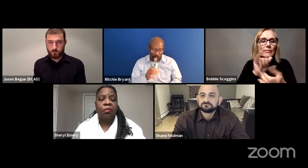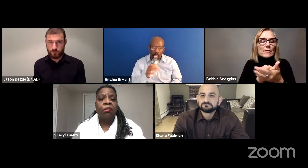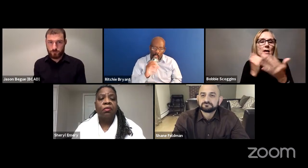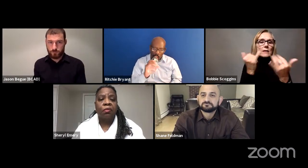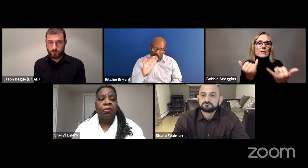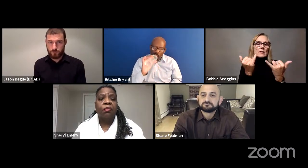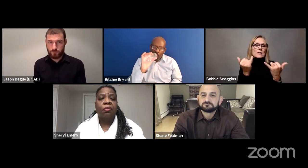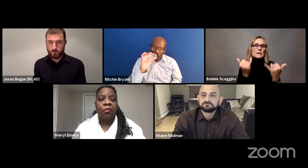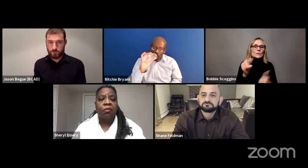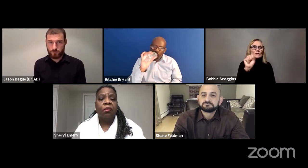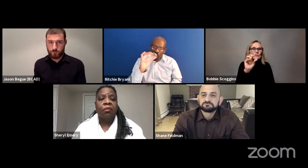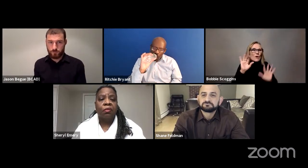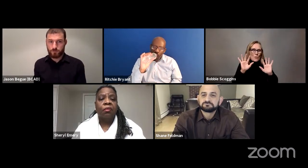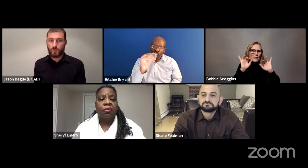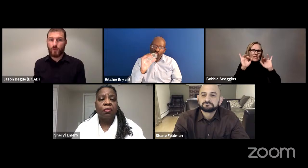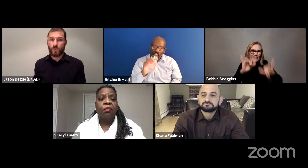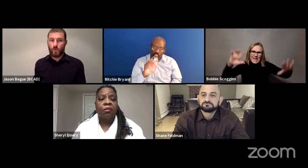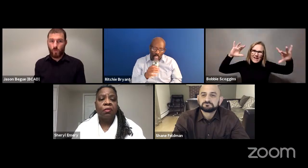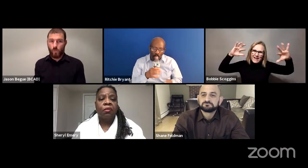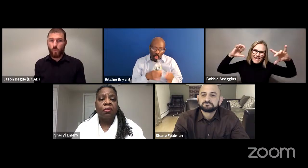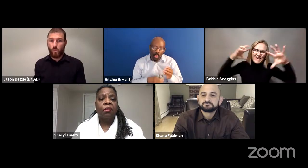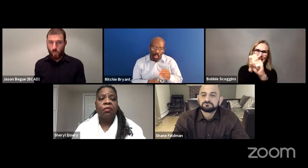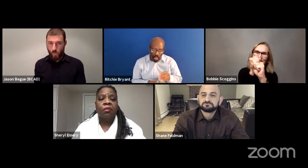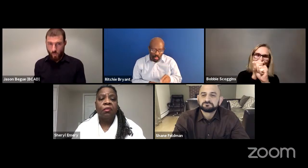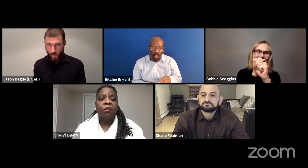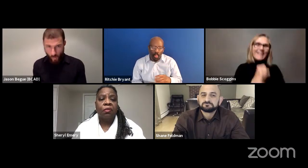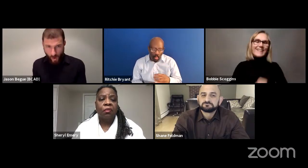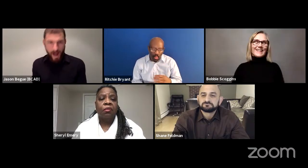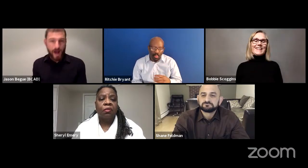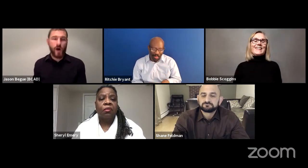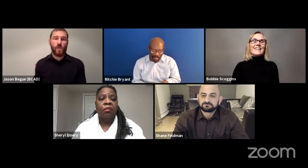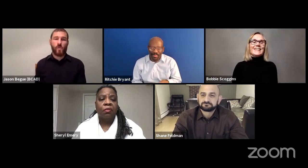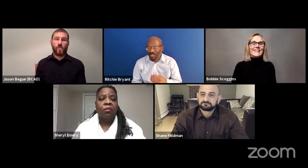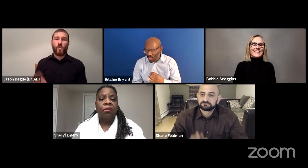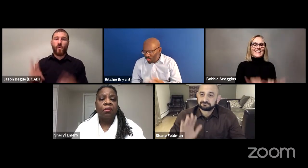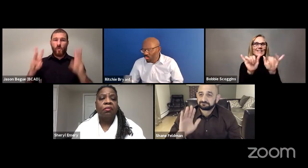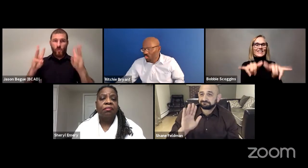in their first language. That's currently being worked on. So all of this kind of comes